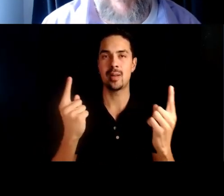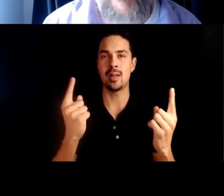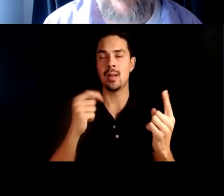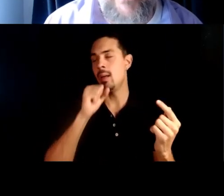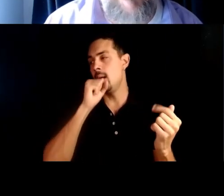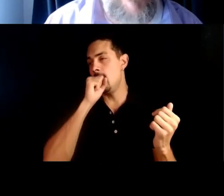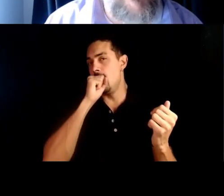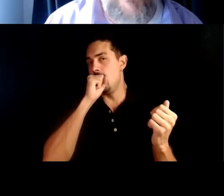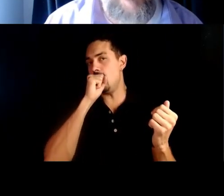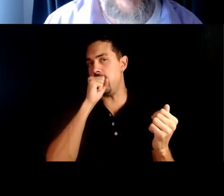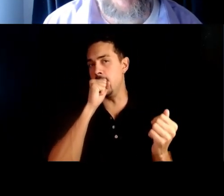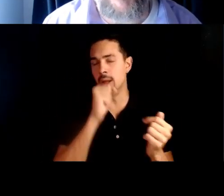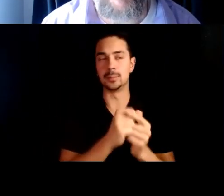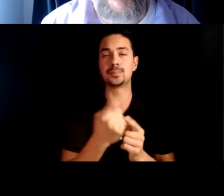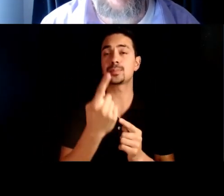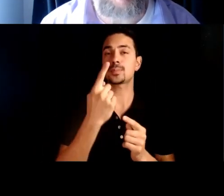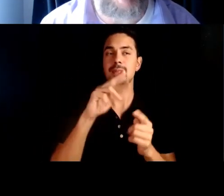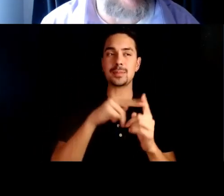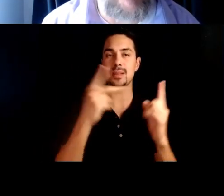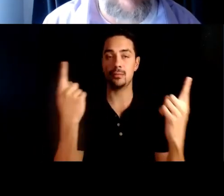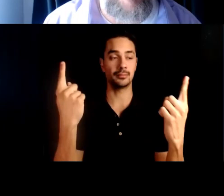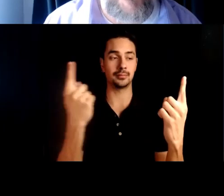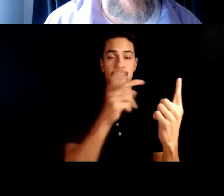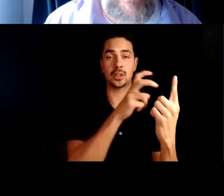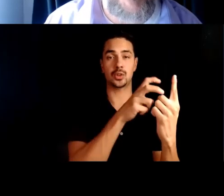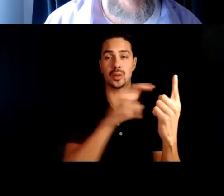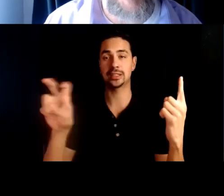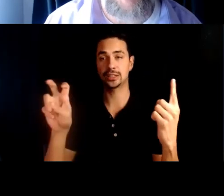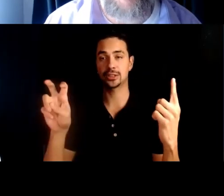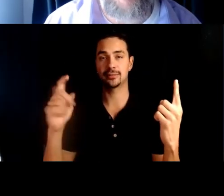and that a lot of people don't necessarily want to be in either of those boxes.